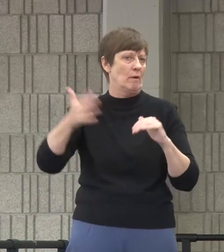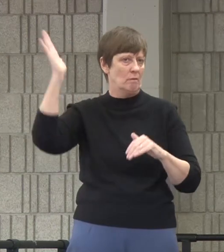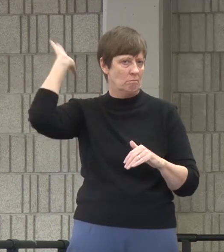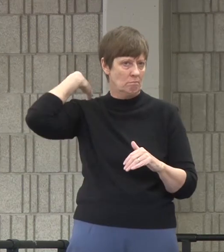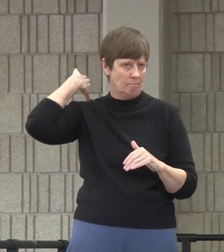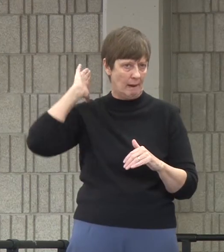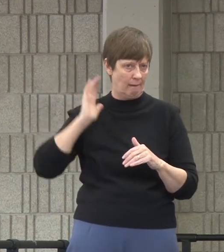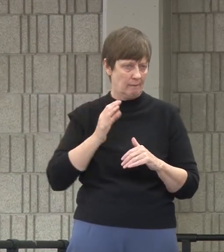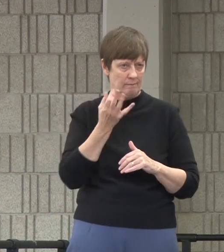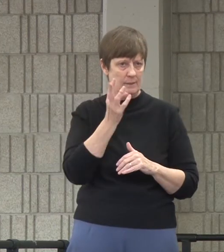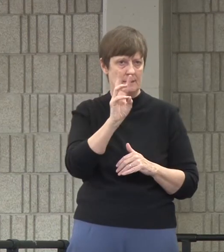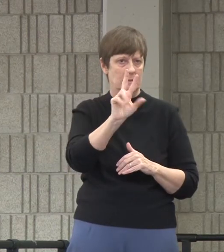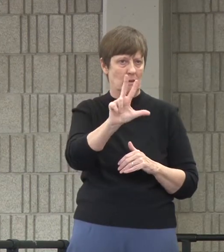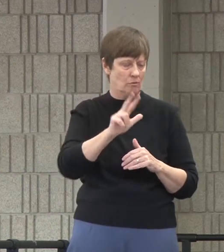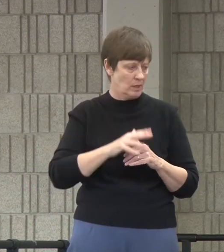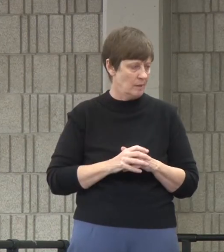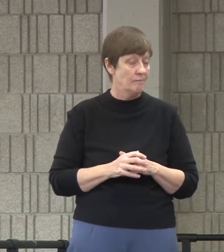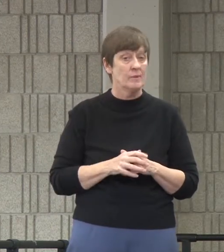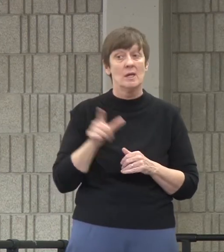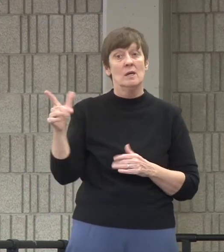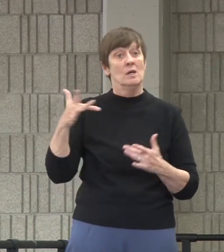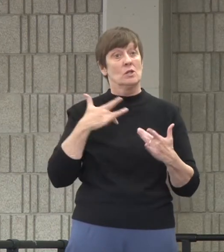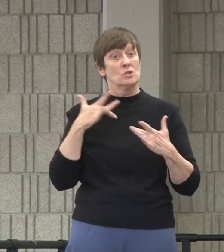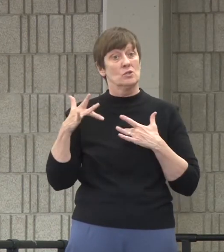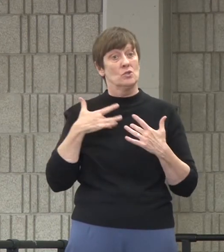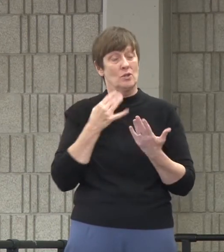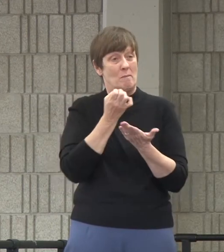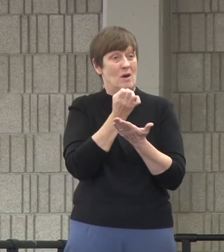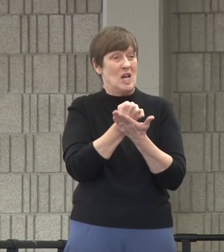He was also very concerned about economic injustice.